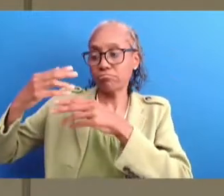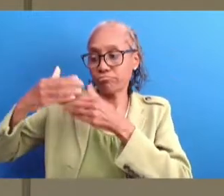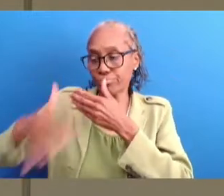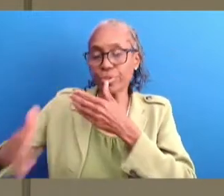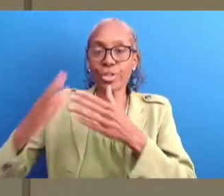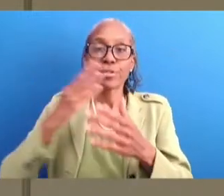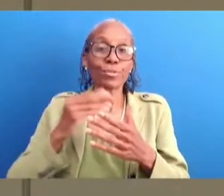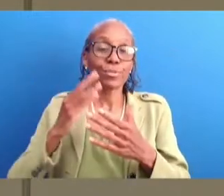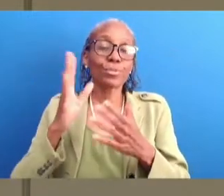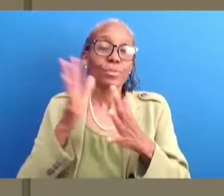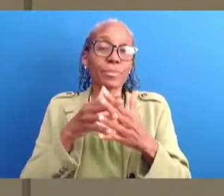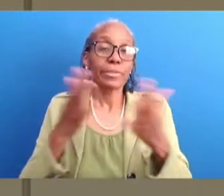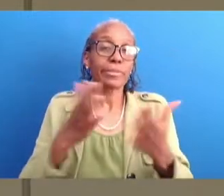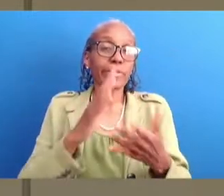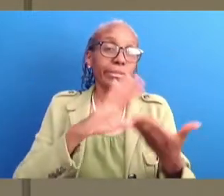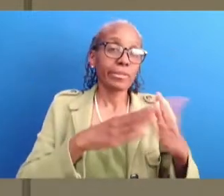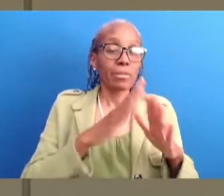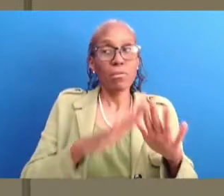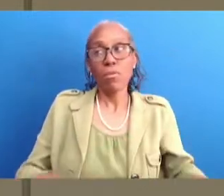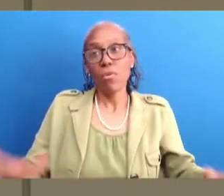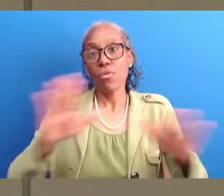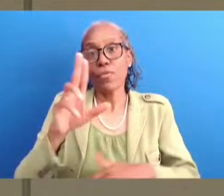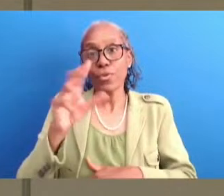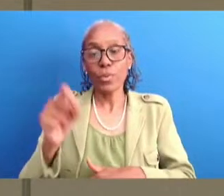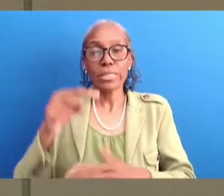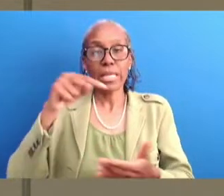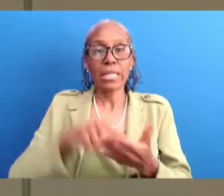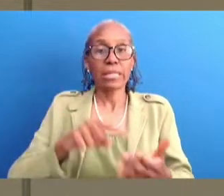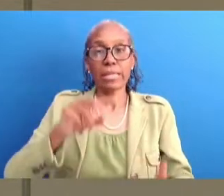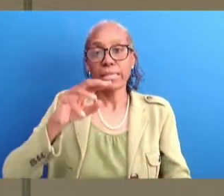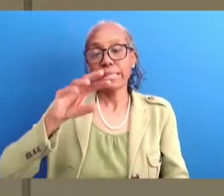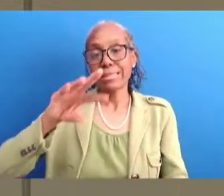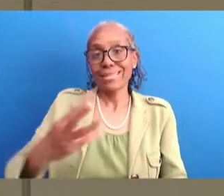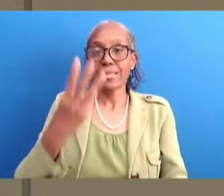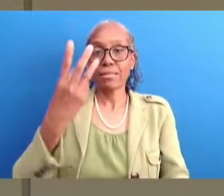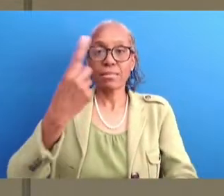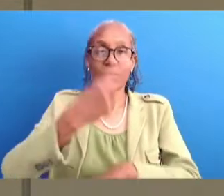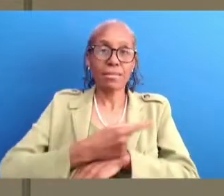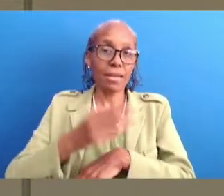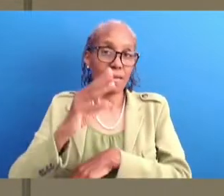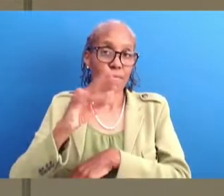CONTRIBUTIONS AND ENDURING LEGACY OF JEWISH AMERICANS BOTH